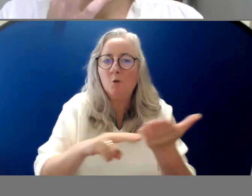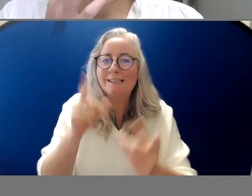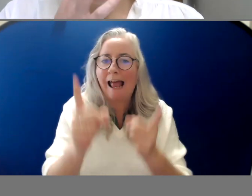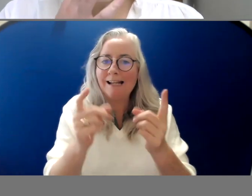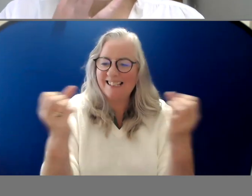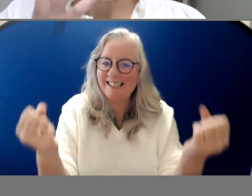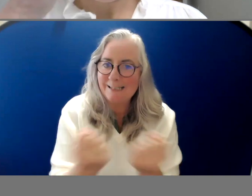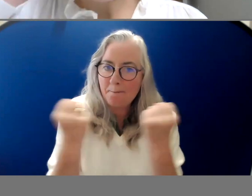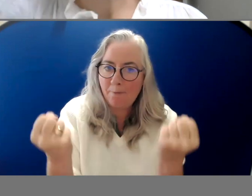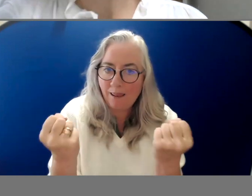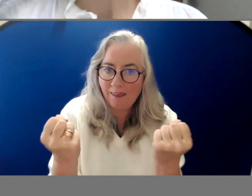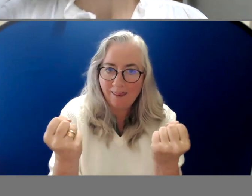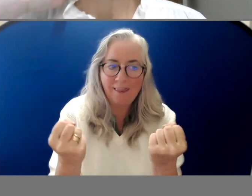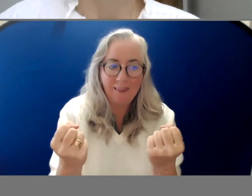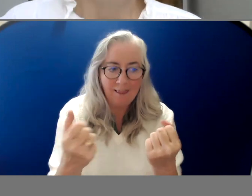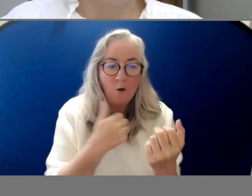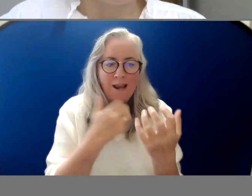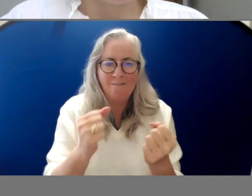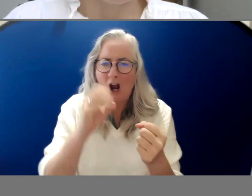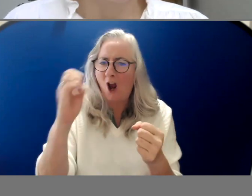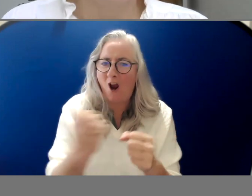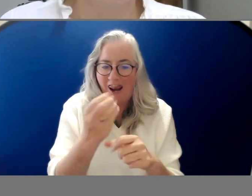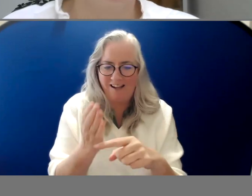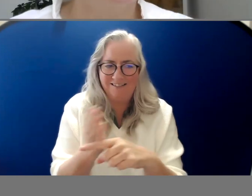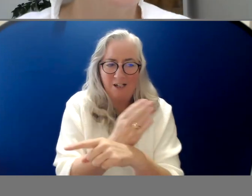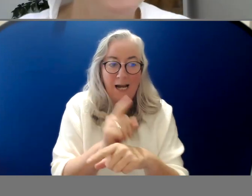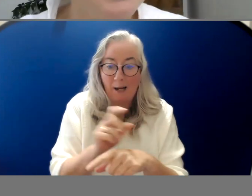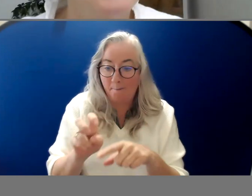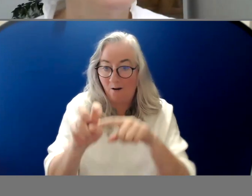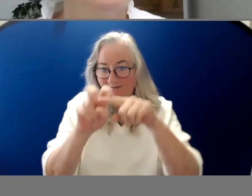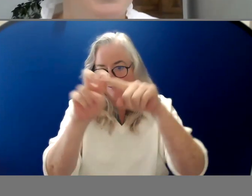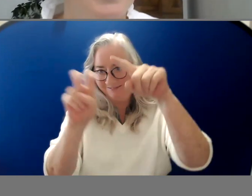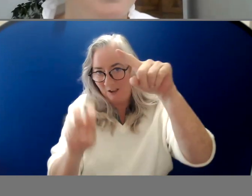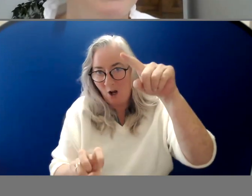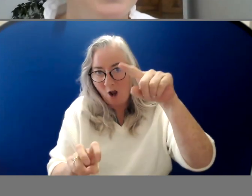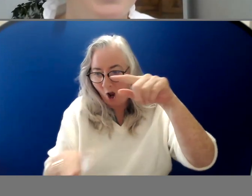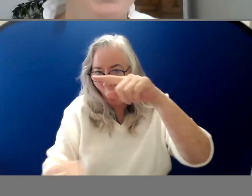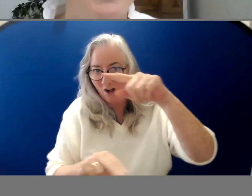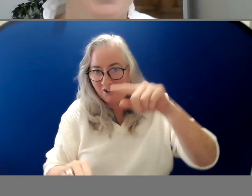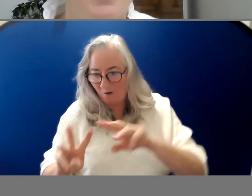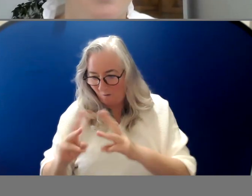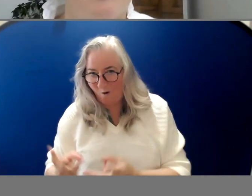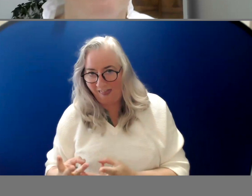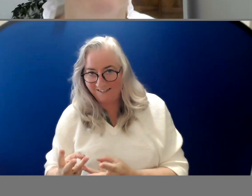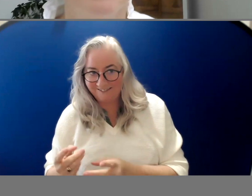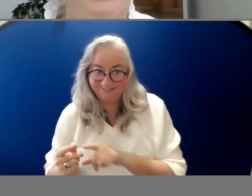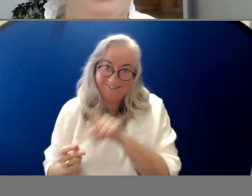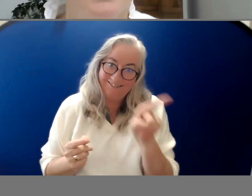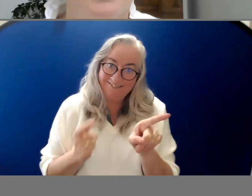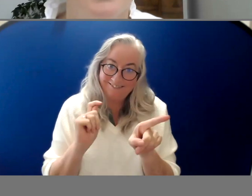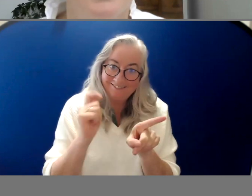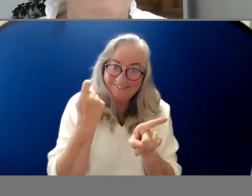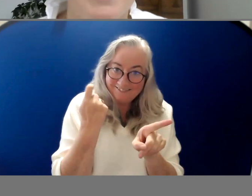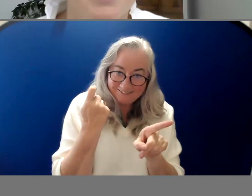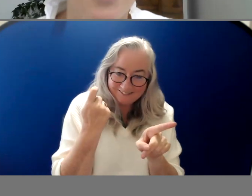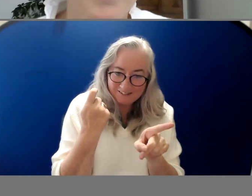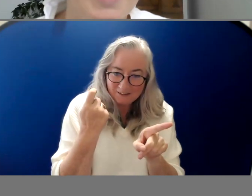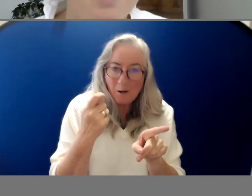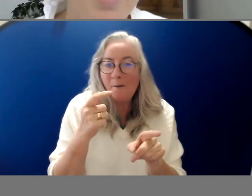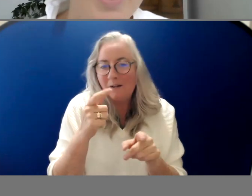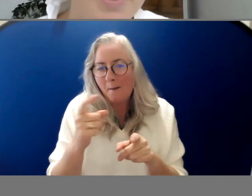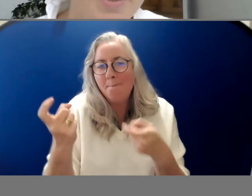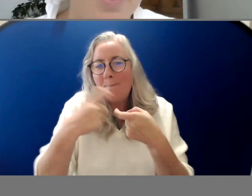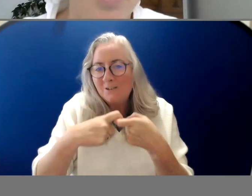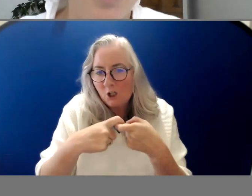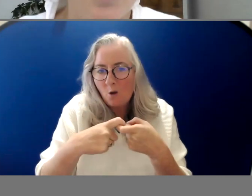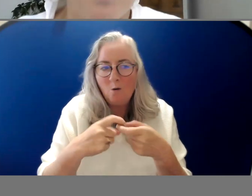the earlier set of stairs which was a passage to the underworld in Mexico we see the Mayans